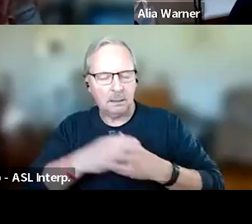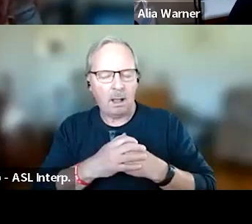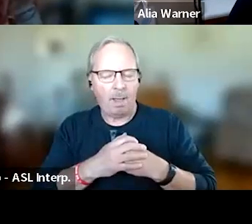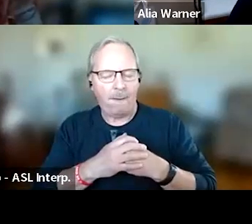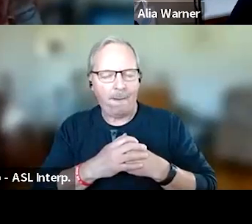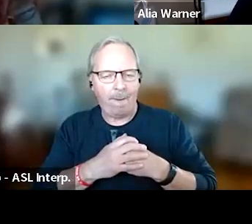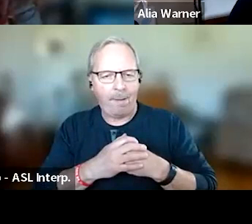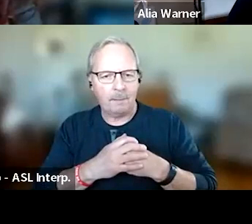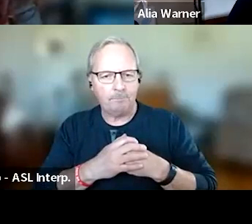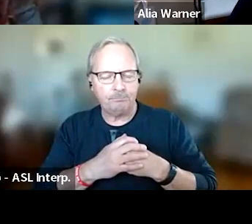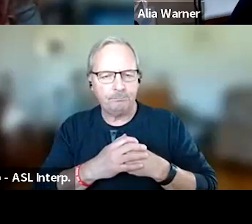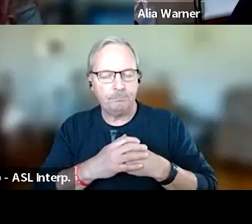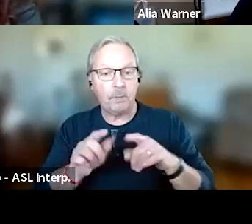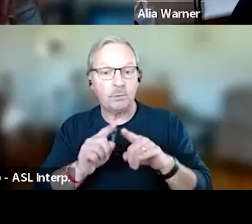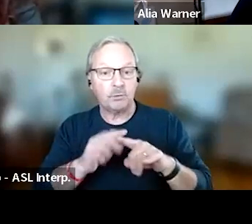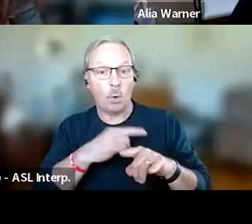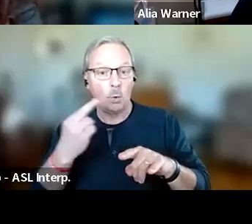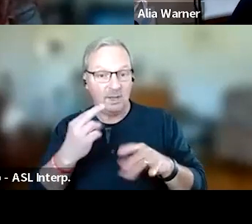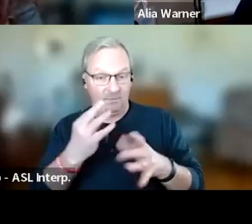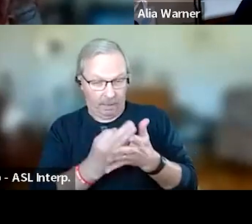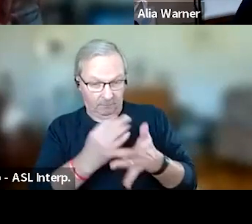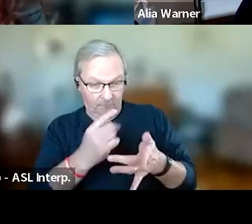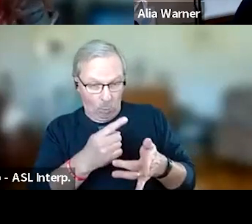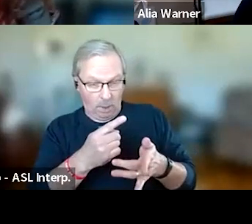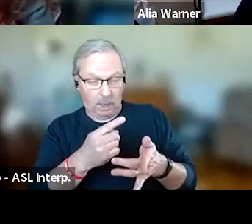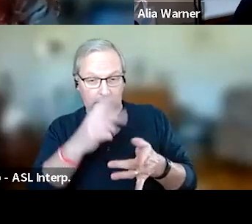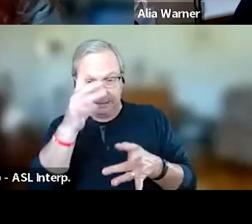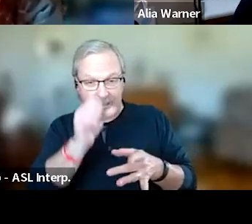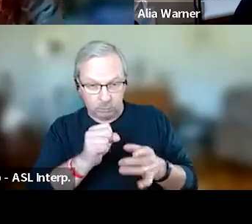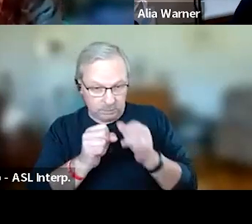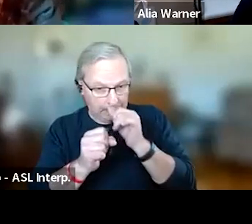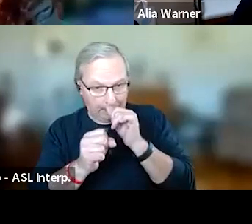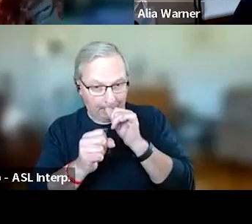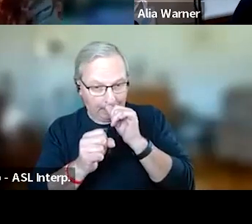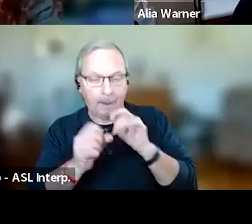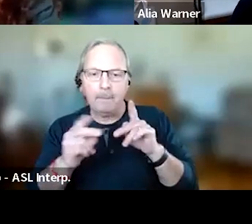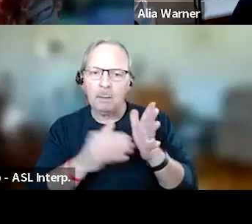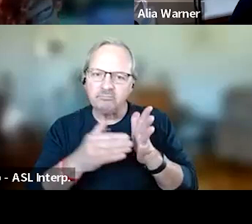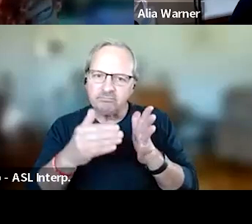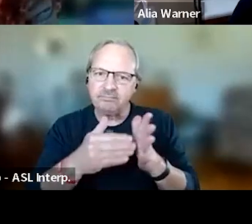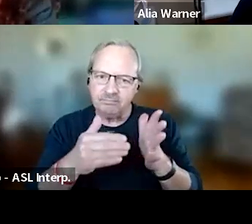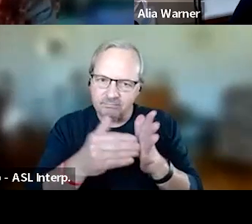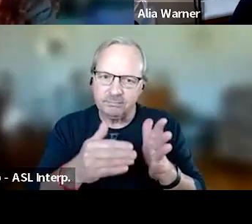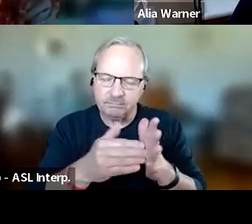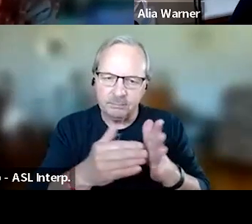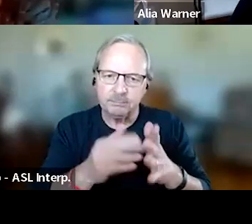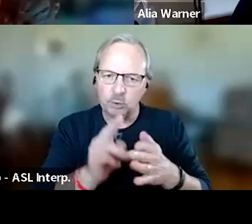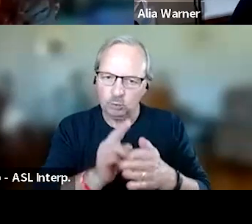And it's also a risk factor for psychosis. So when people are repeatedly using very, well,